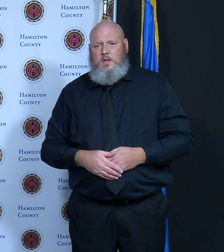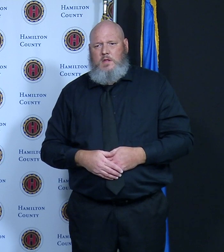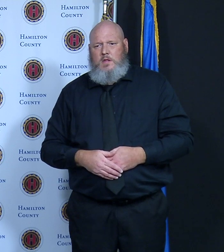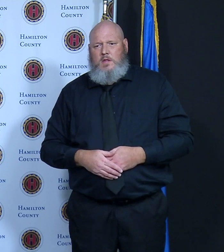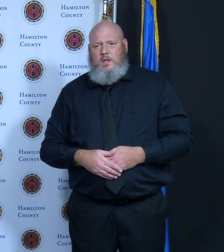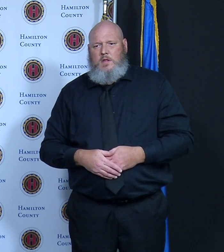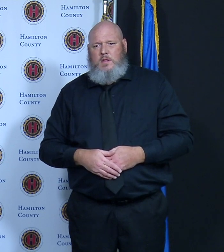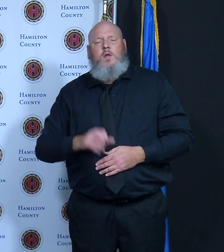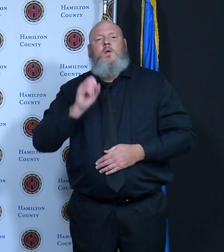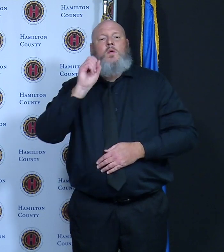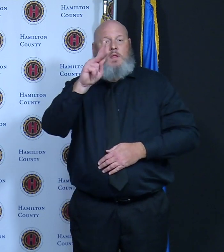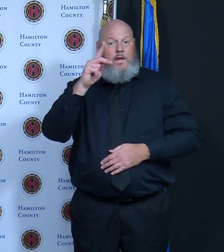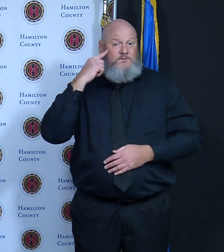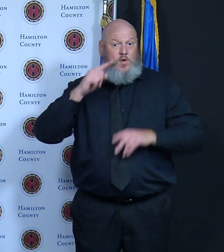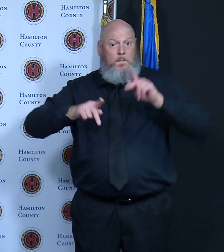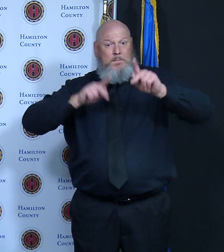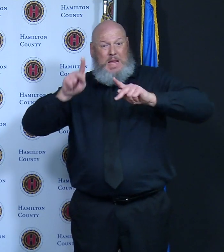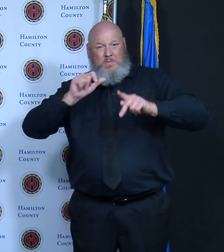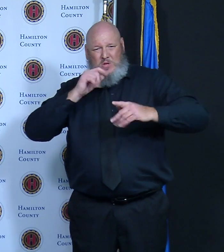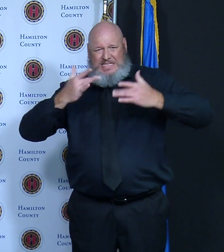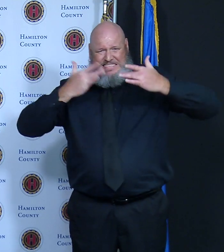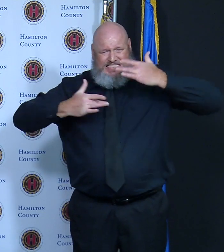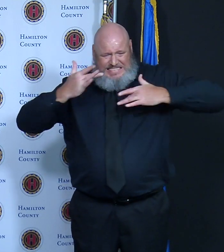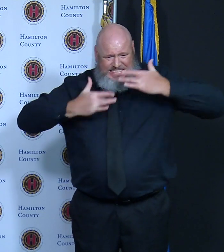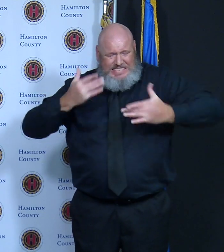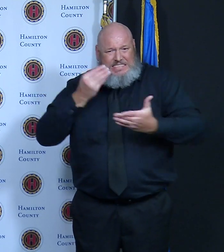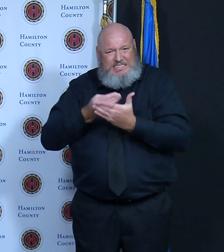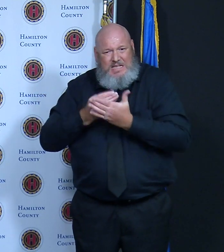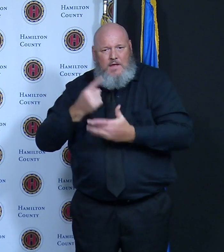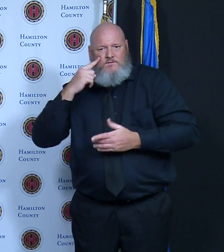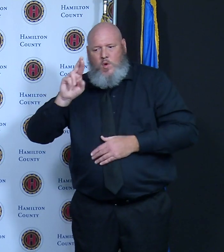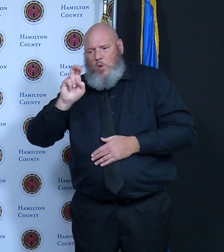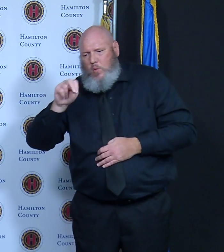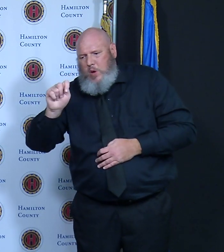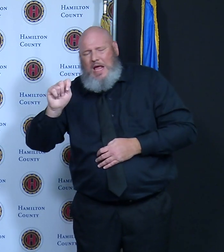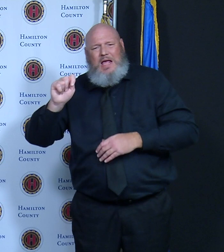thank you for there are people more than six feet away from me offering